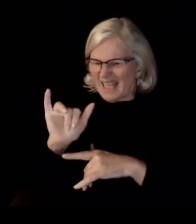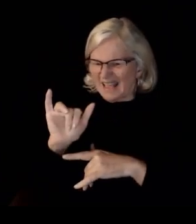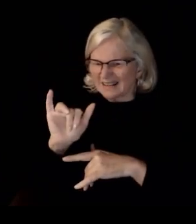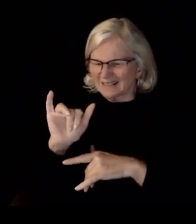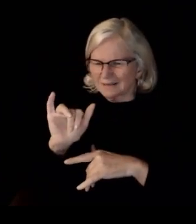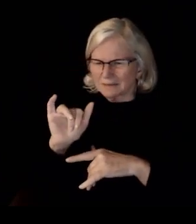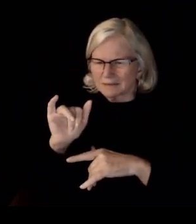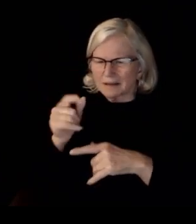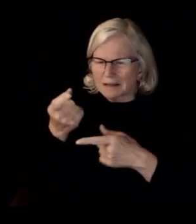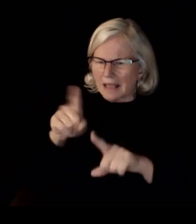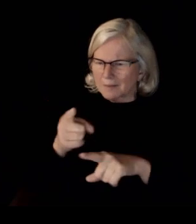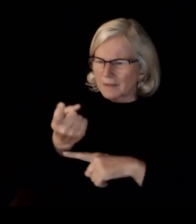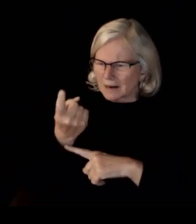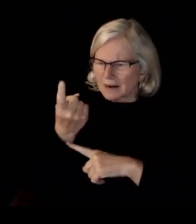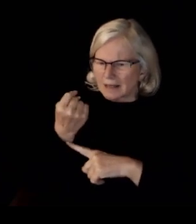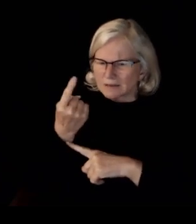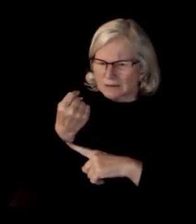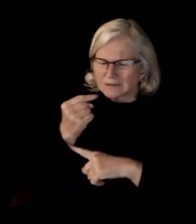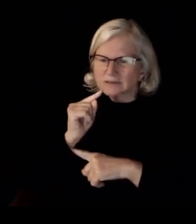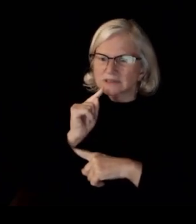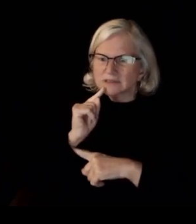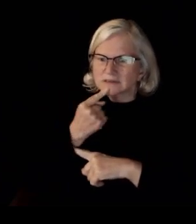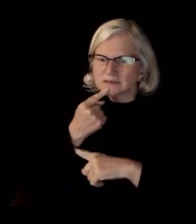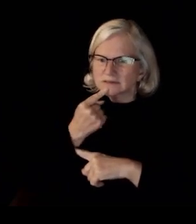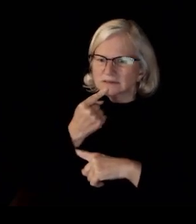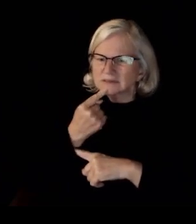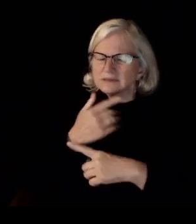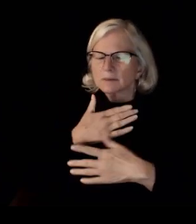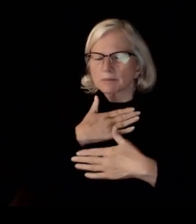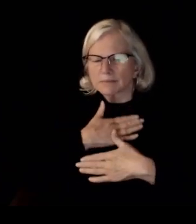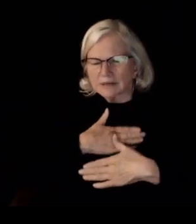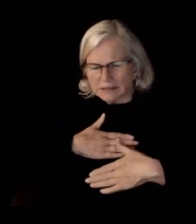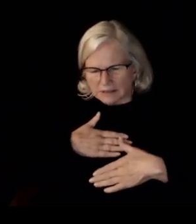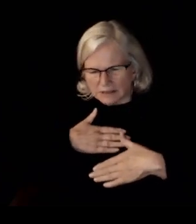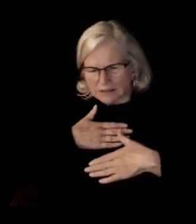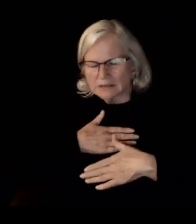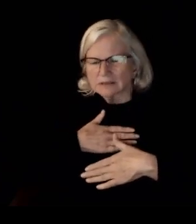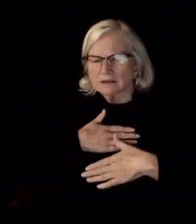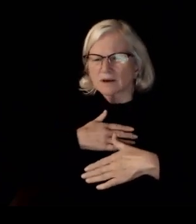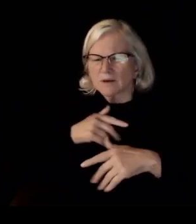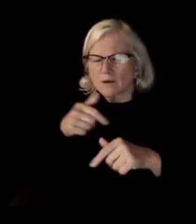they should be thinking about that and we also want individuals who may be vaping to